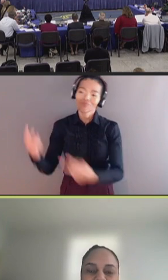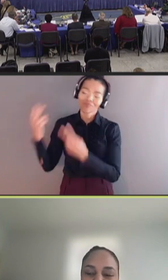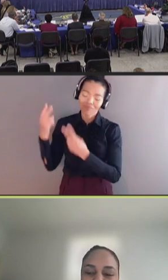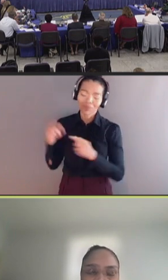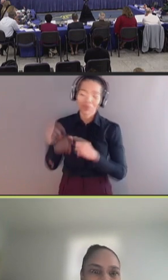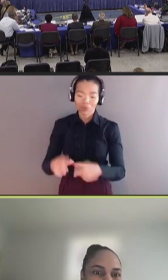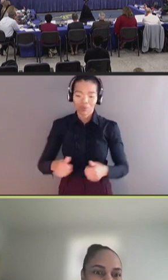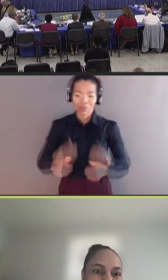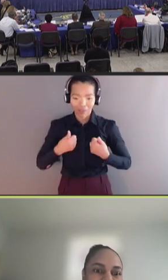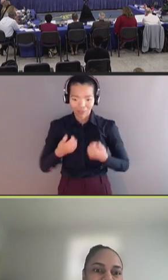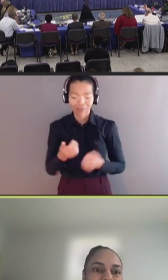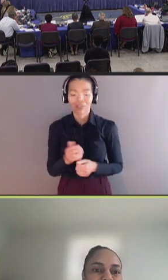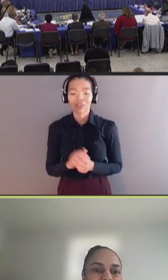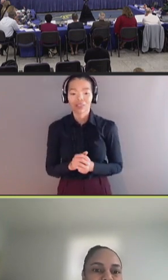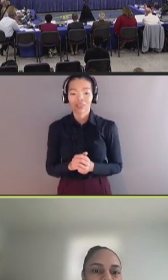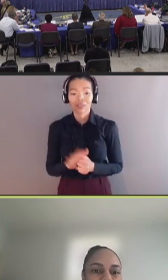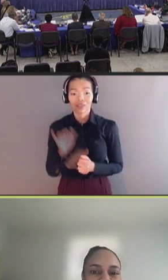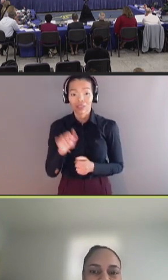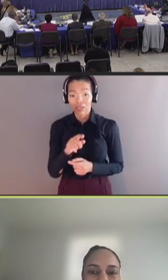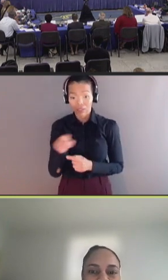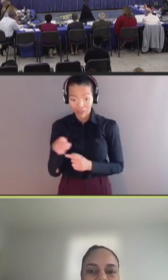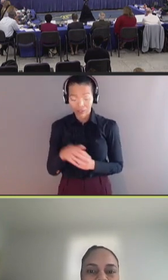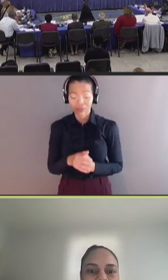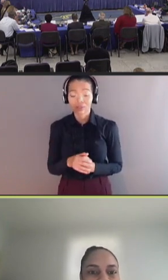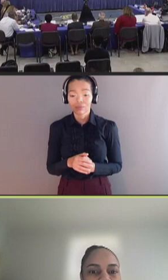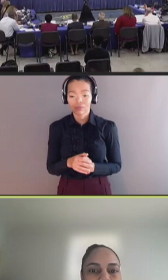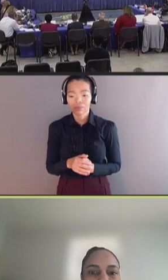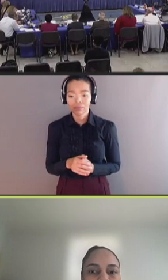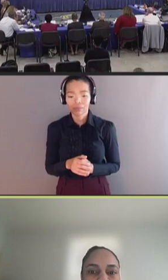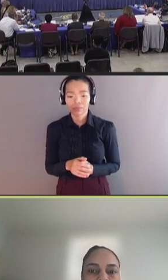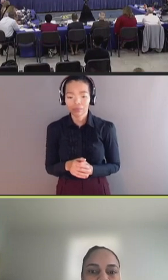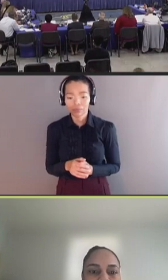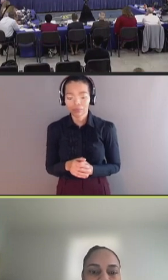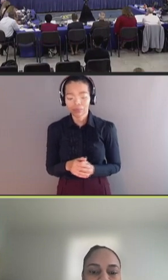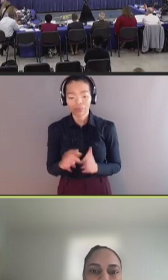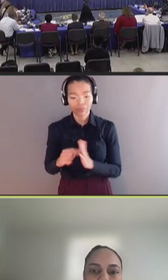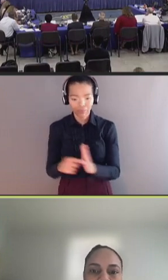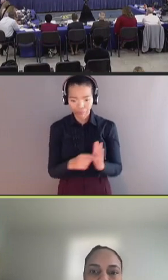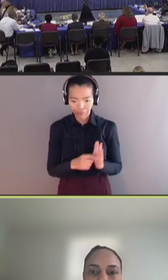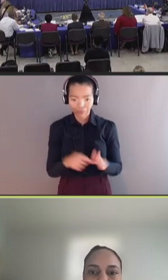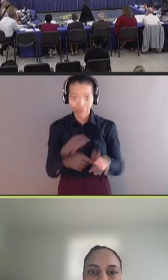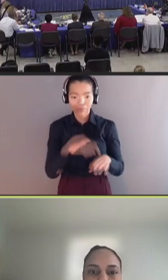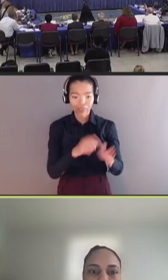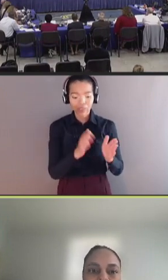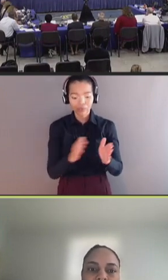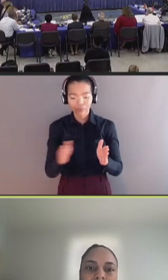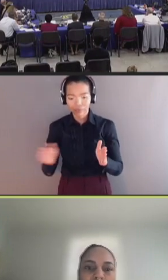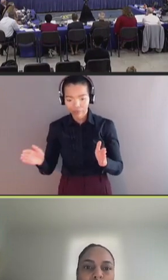And just -- this is just a high-level look at the at the timeline. As you can see,